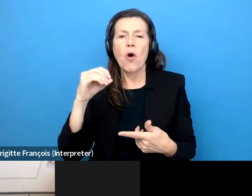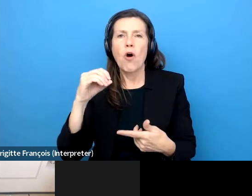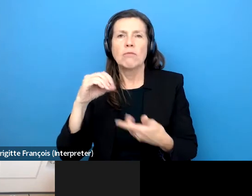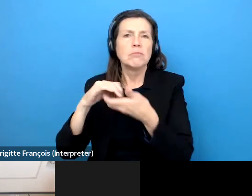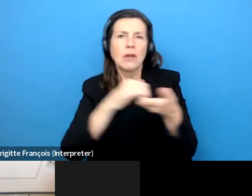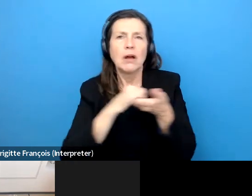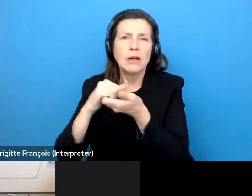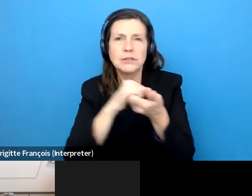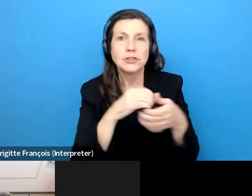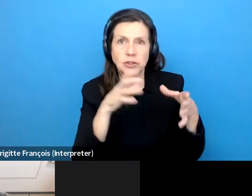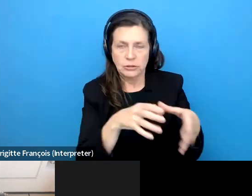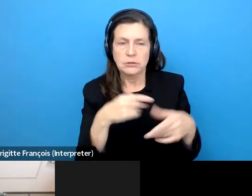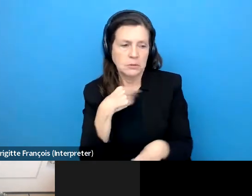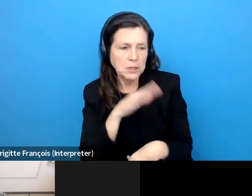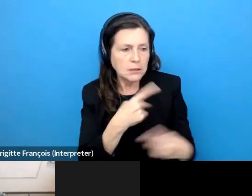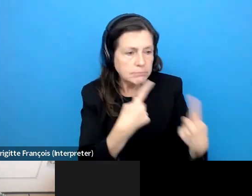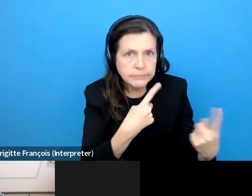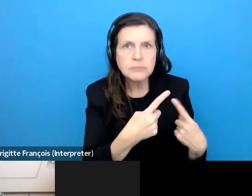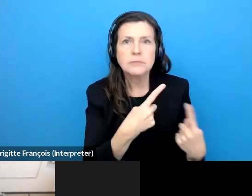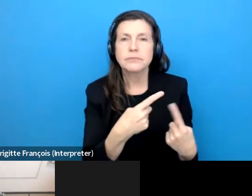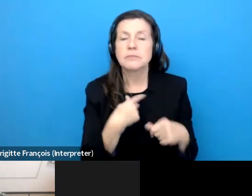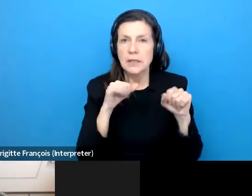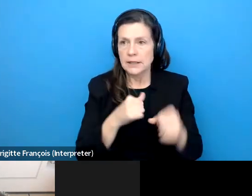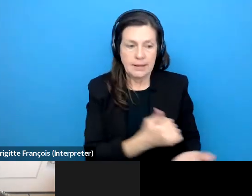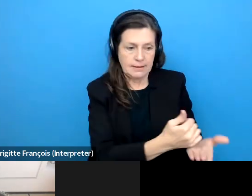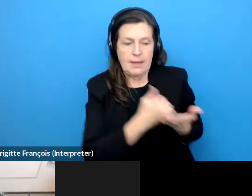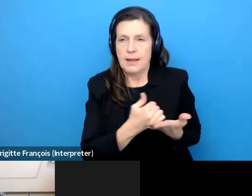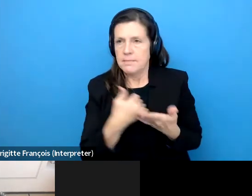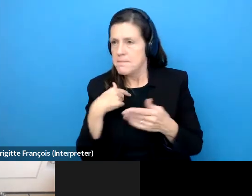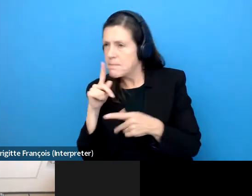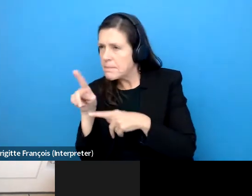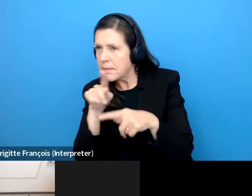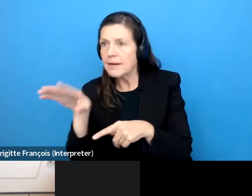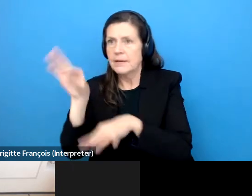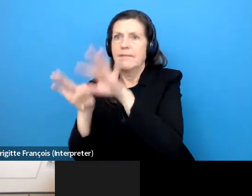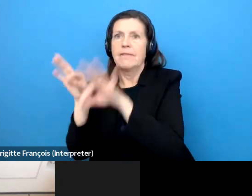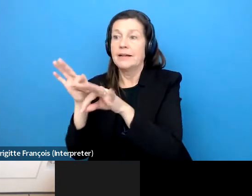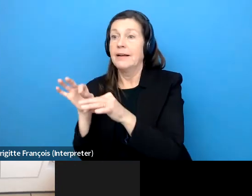And of course, we to arrest those responsibles, which is also one of our objectives.